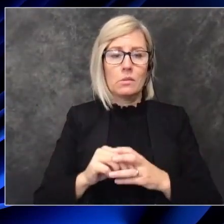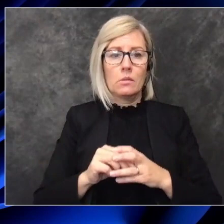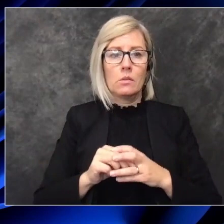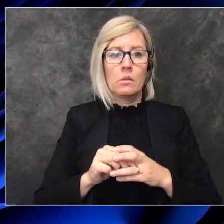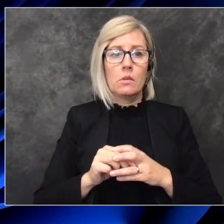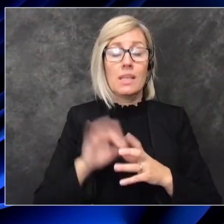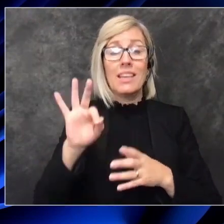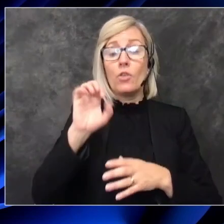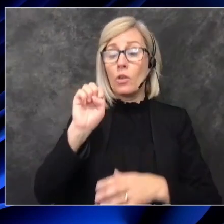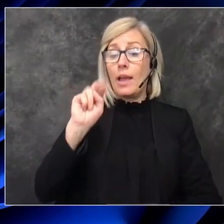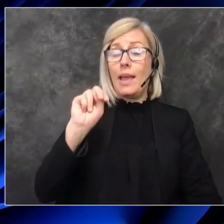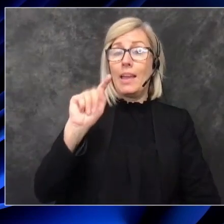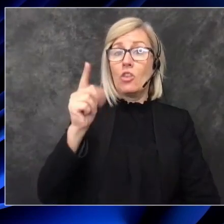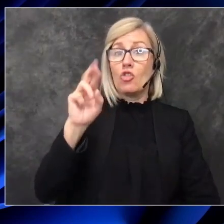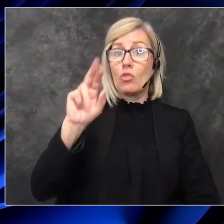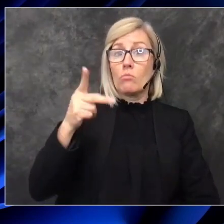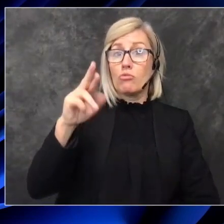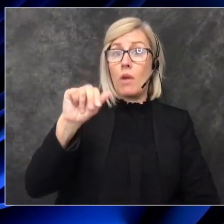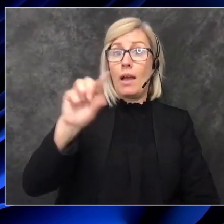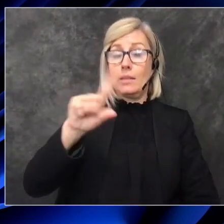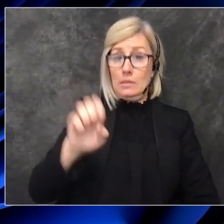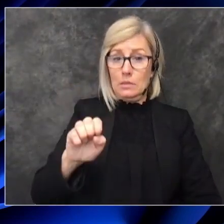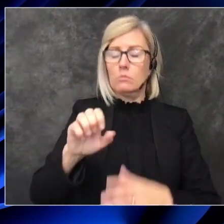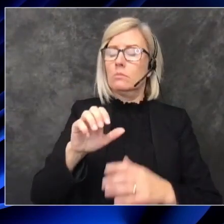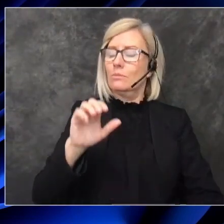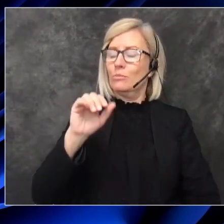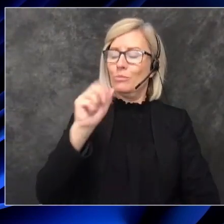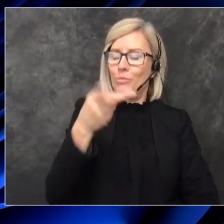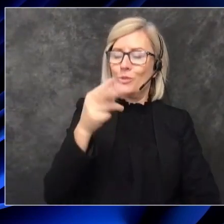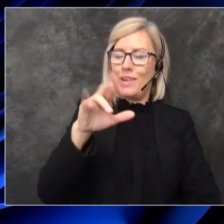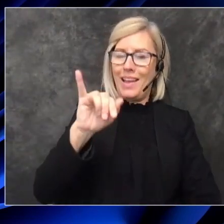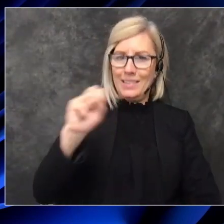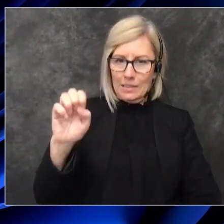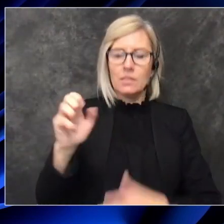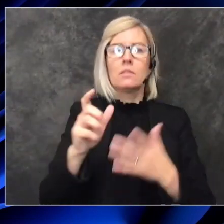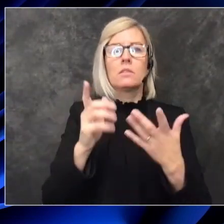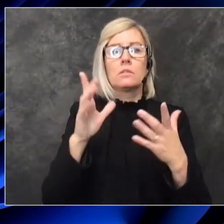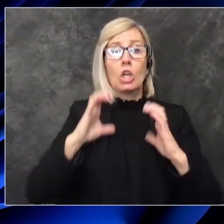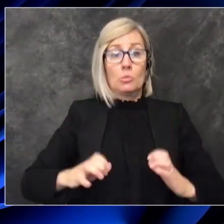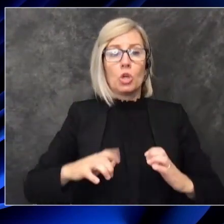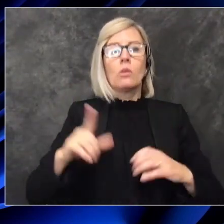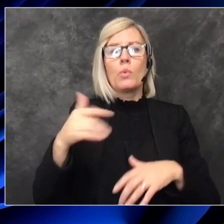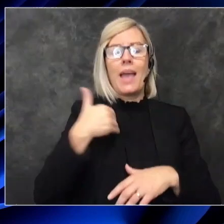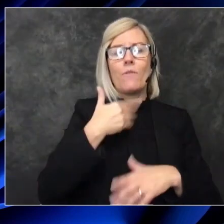you have questions like that, we have something called edad, which is what I'm on now. Enterprise Disability Answer Desk